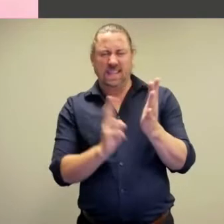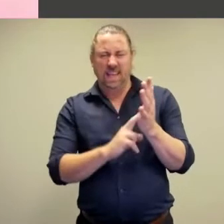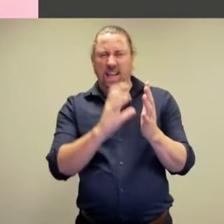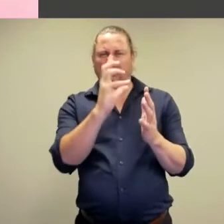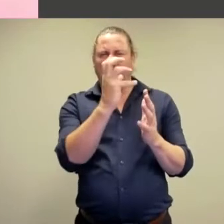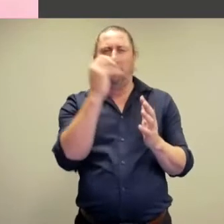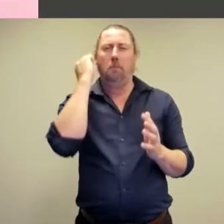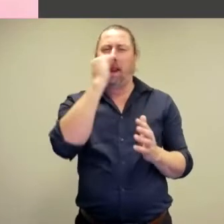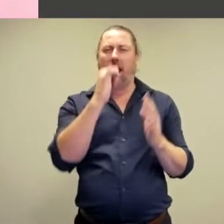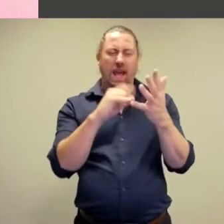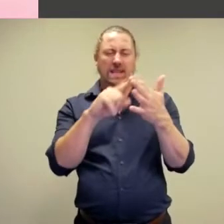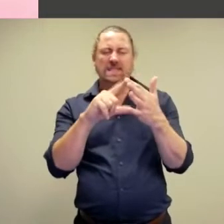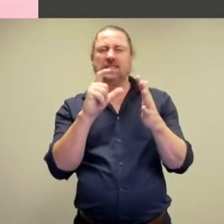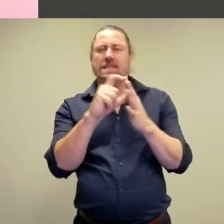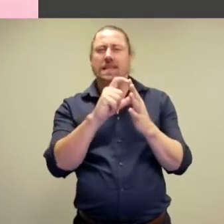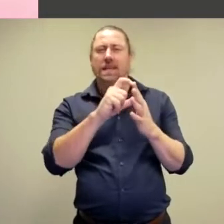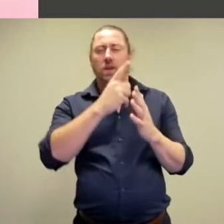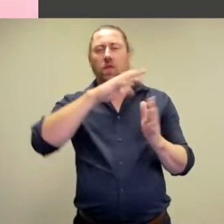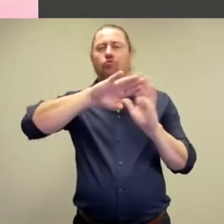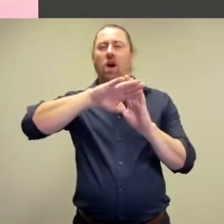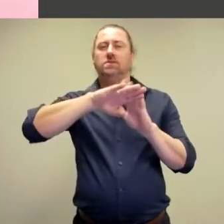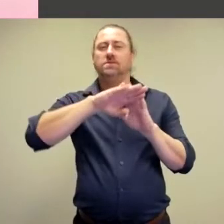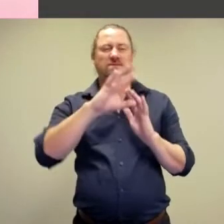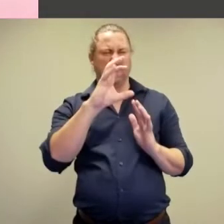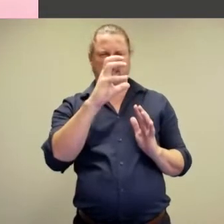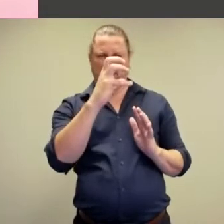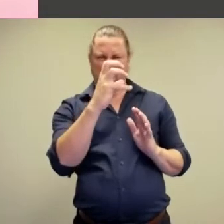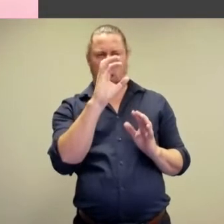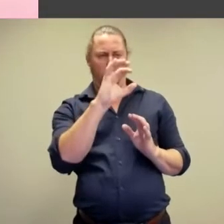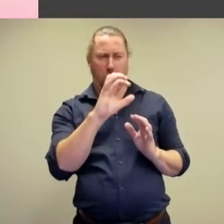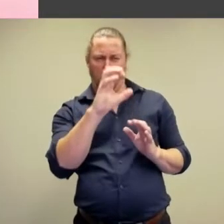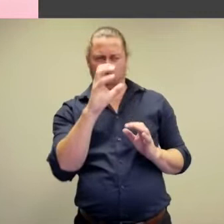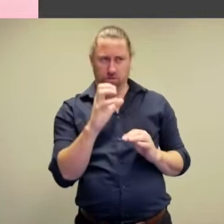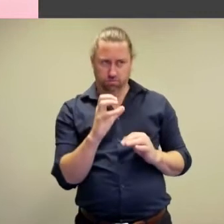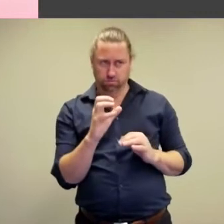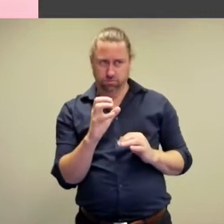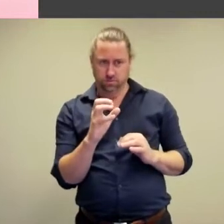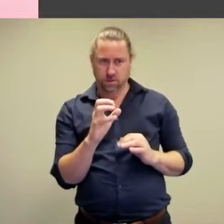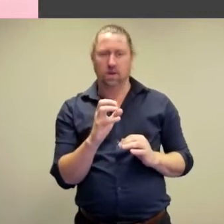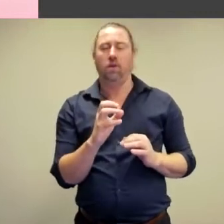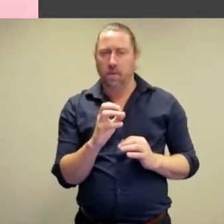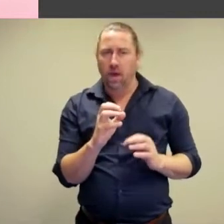seeds on that right strawberry but also this composition squishes these